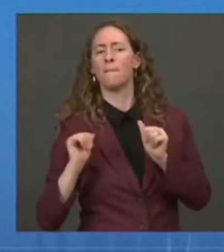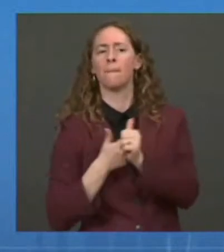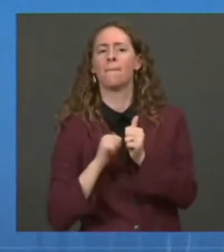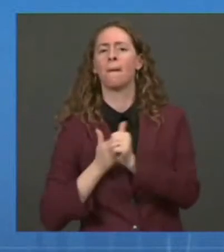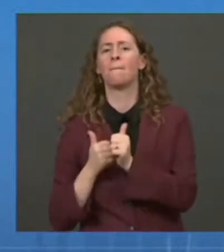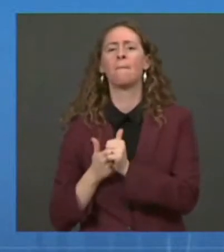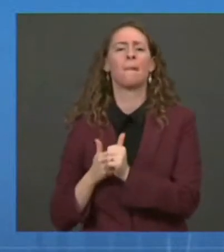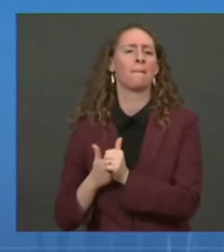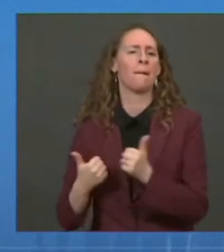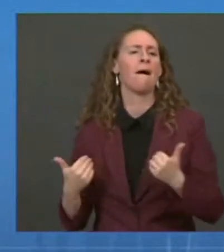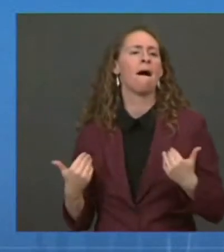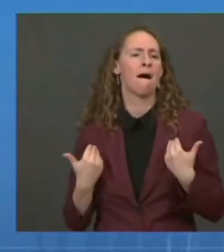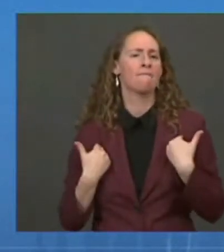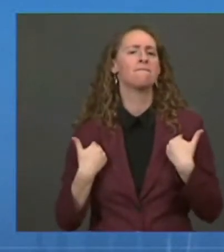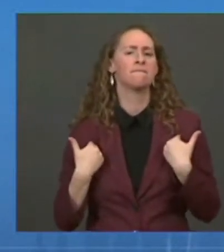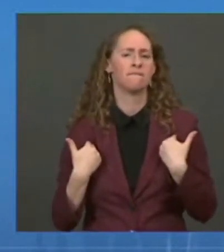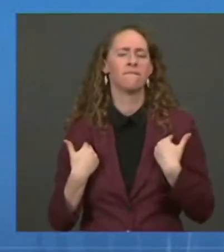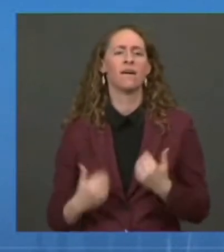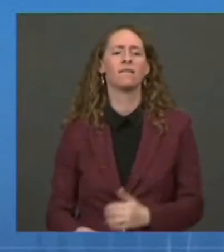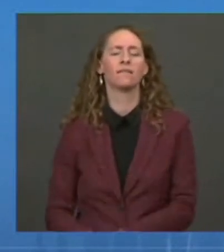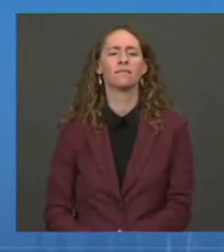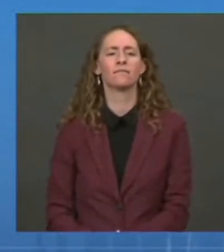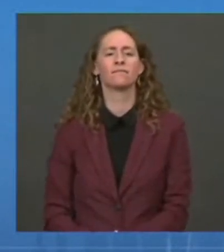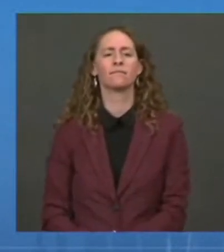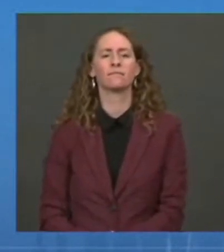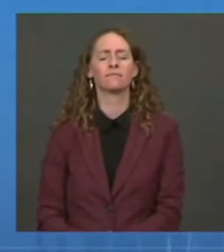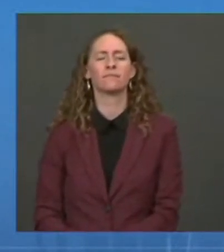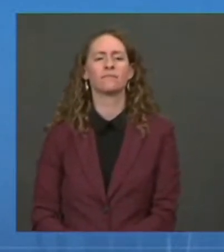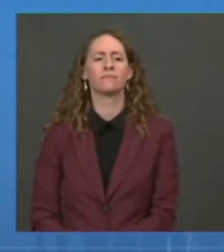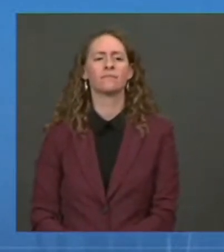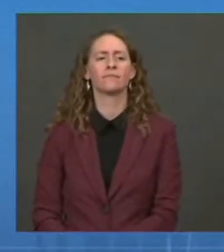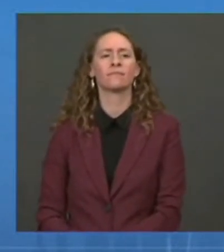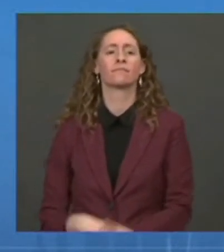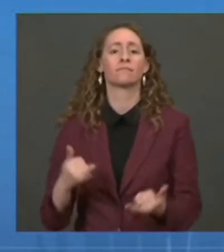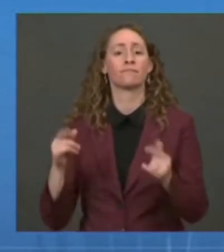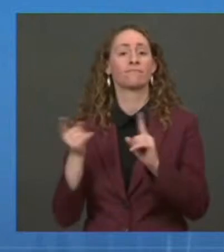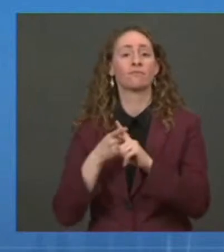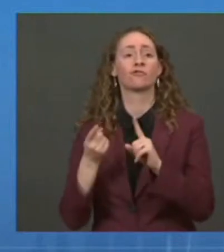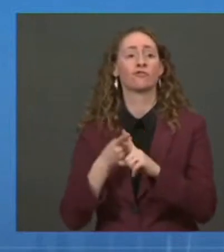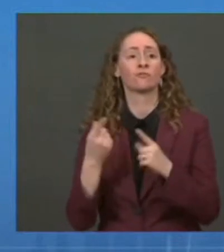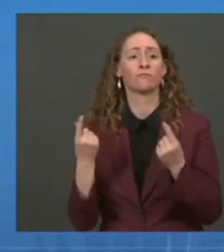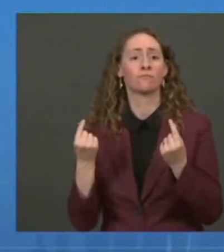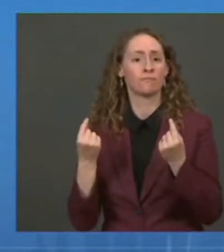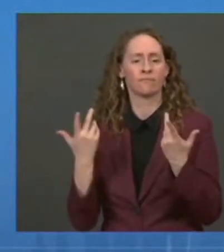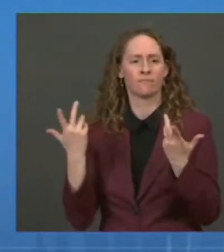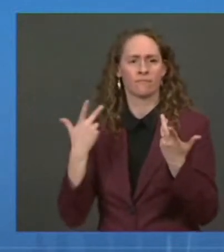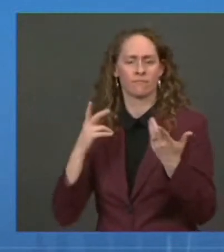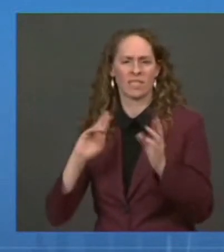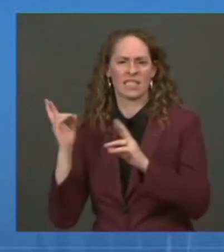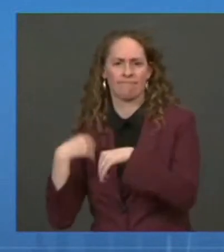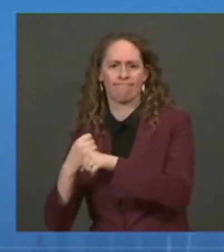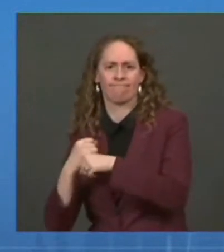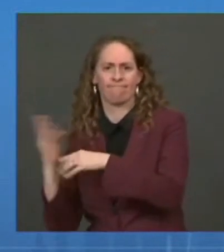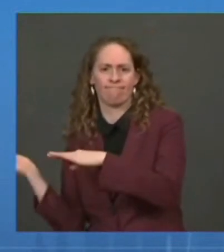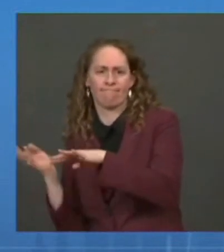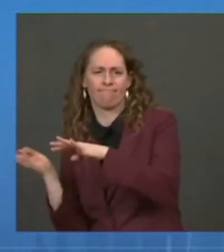CONTINGENCY. ONE IS TO REVEREND UP THE PRODUCTI OF THE VACCINES THAT